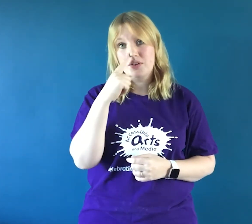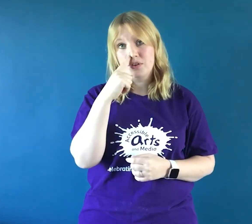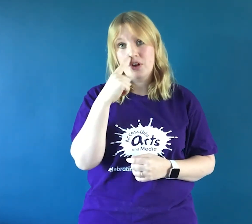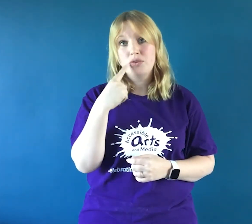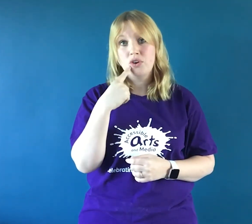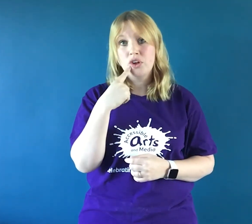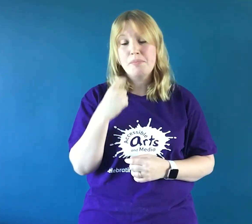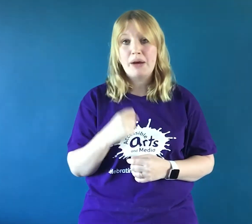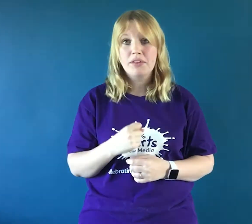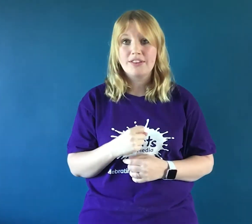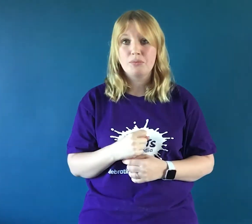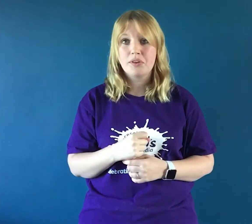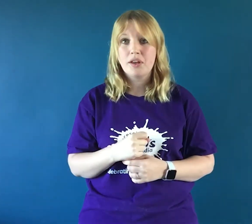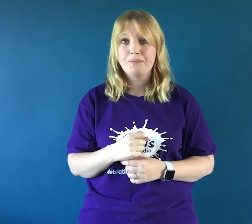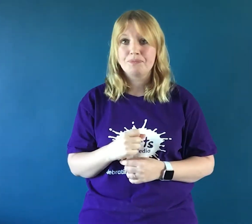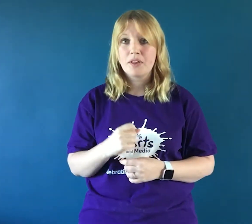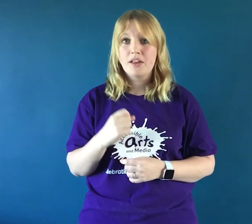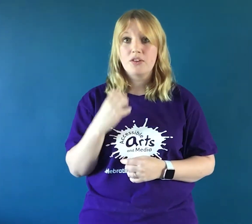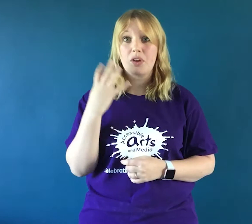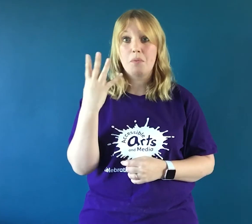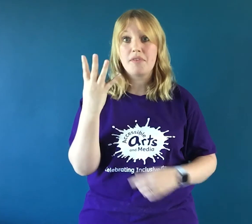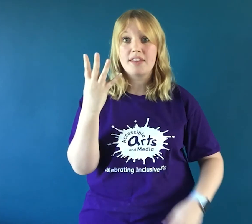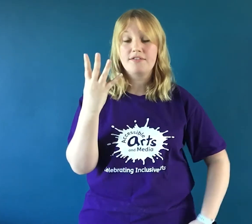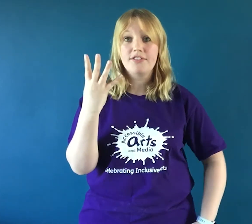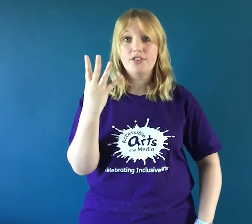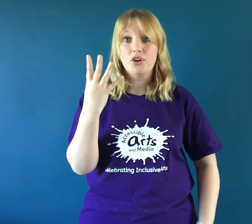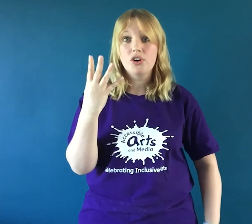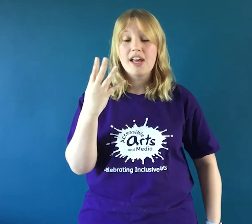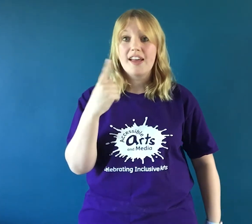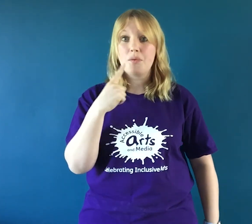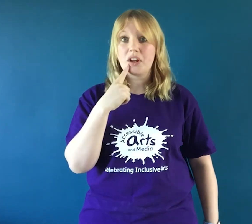use your nose or your mouth it's up to you. So, we’re going to breathe in for four and